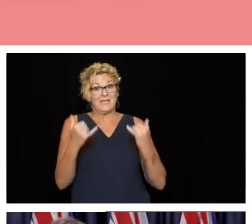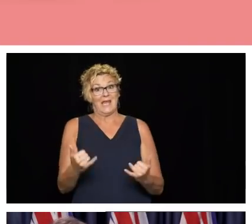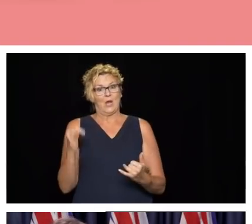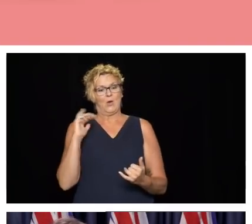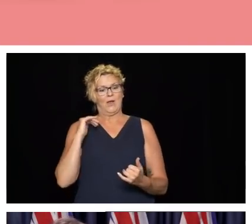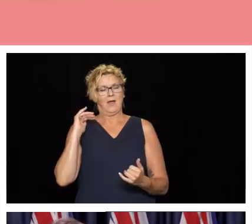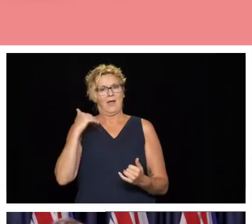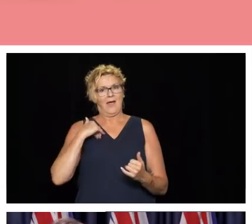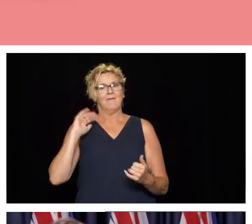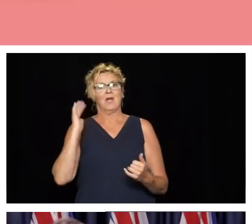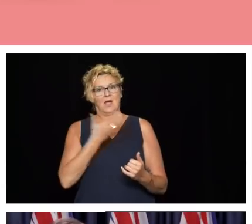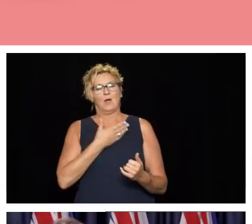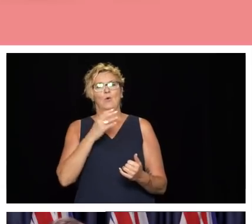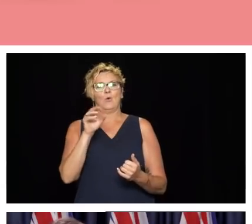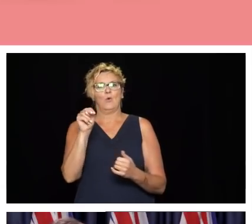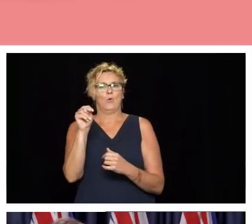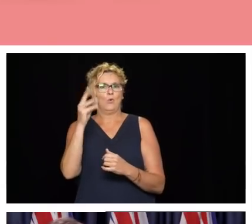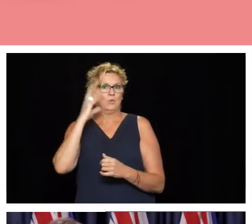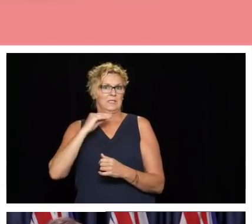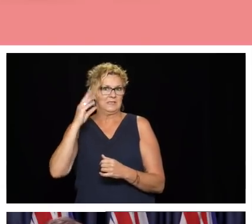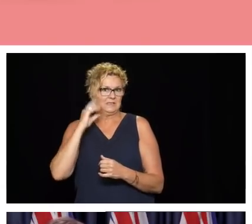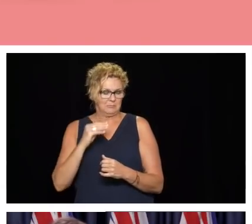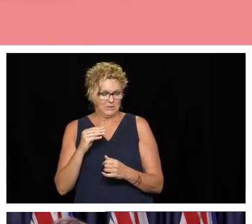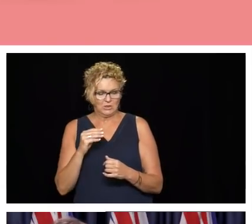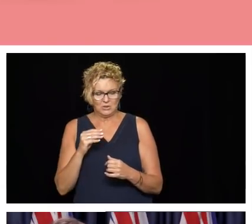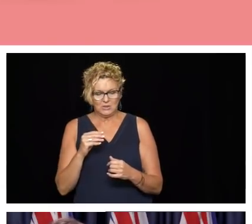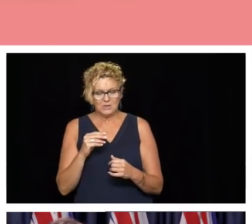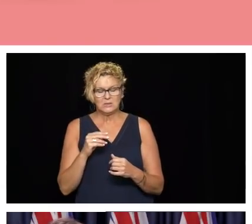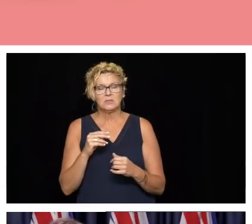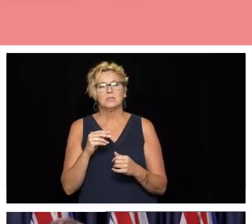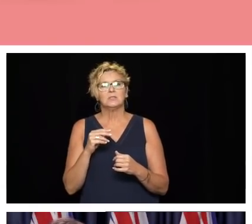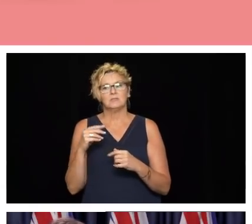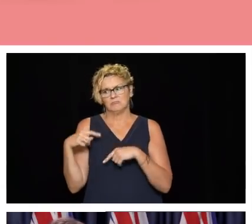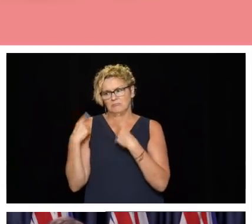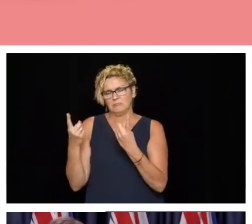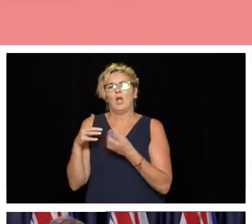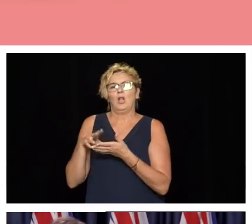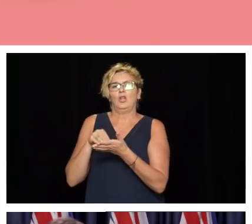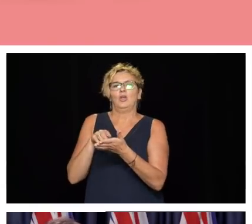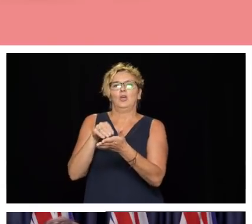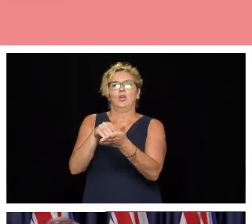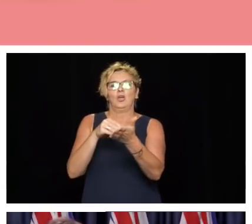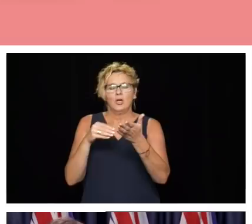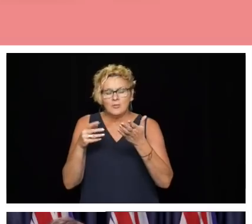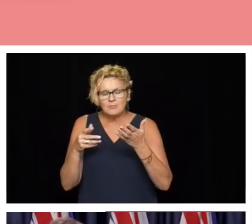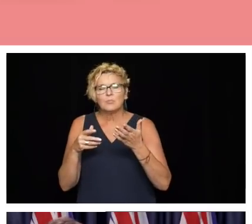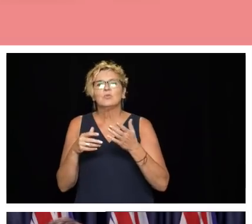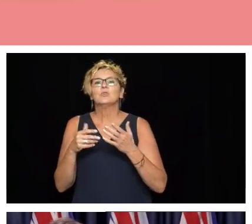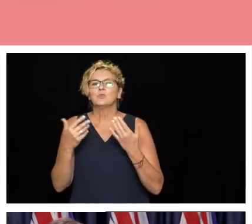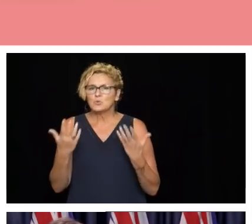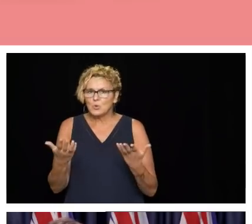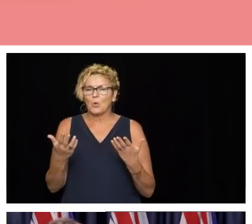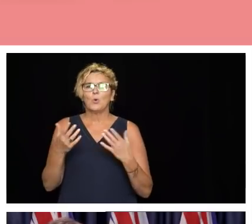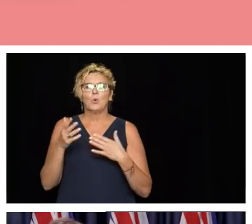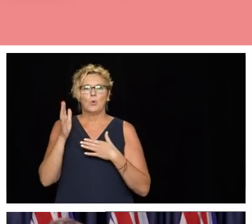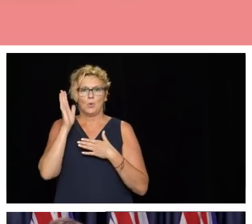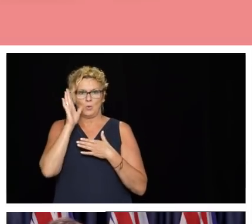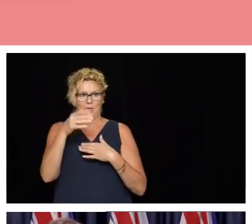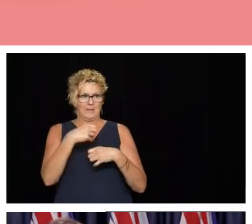China and in Italy at the time putting in a plan and some of the dramatic measures that were put in place and as we have